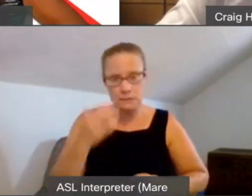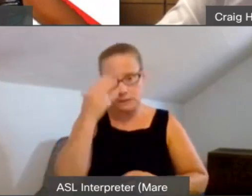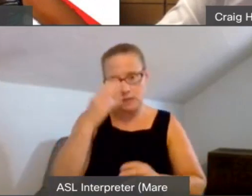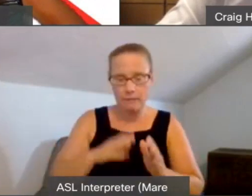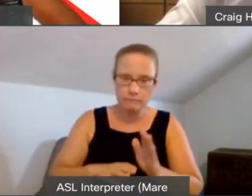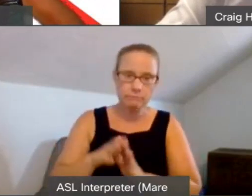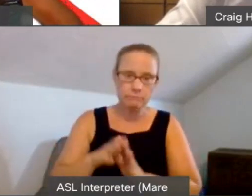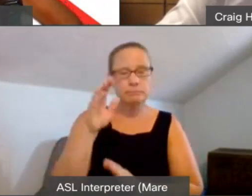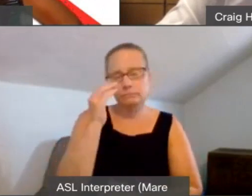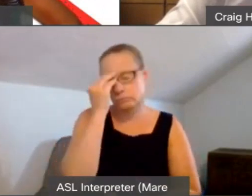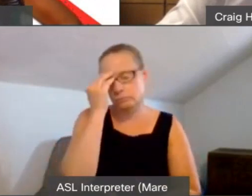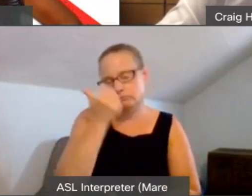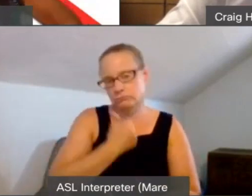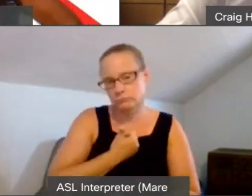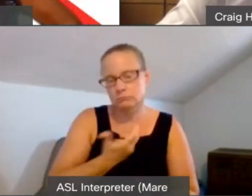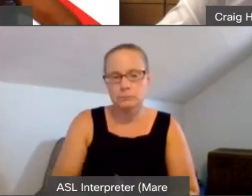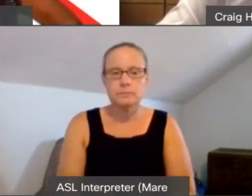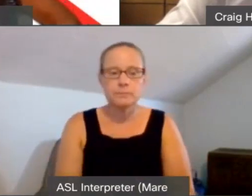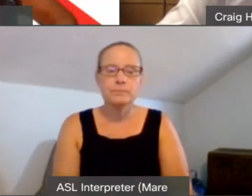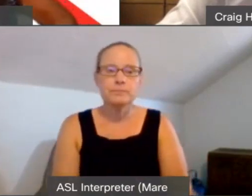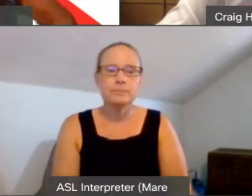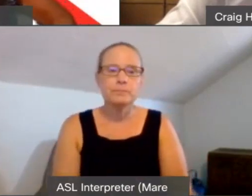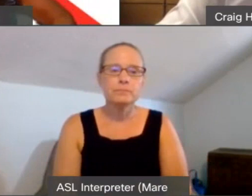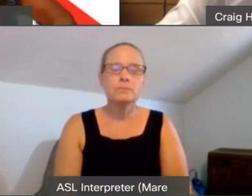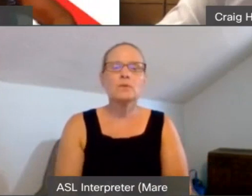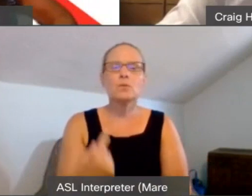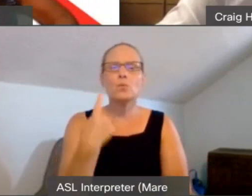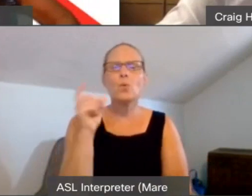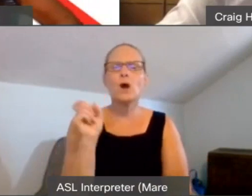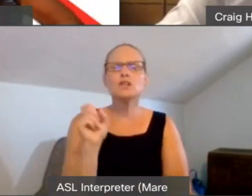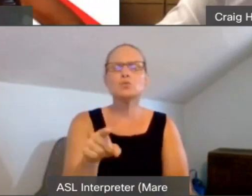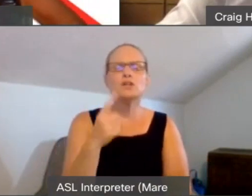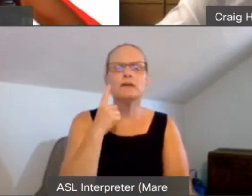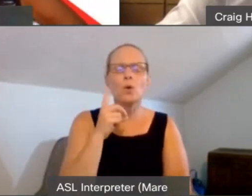Thank you, Judge Hannah. We've got one question to Dr. Marlowe I think this is a quick one it says,